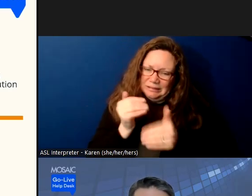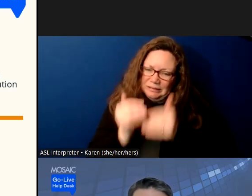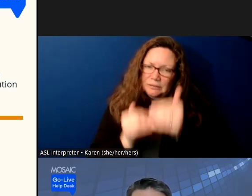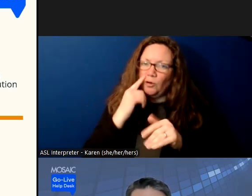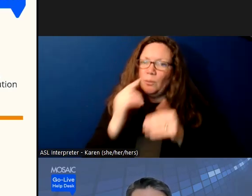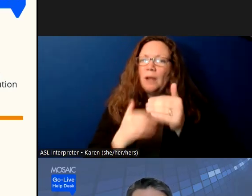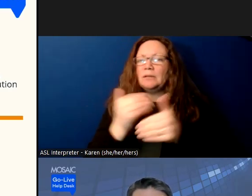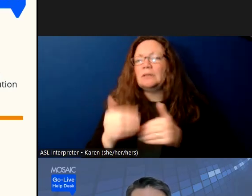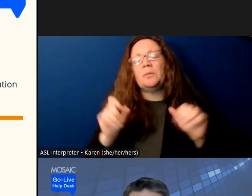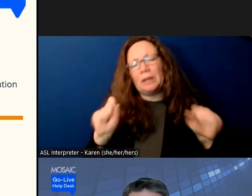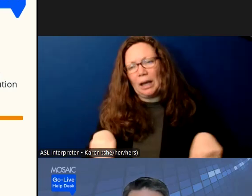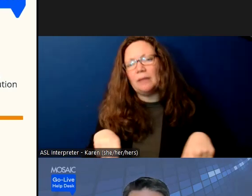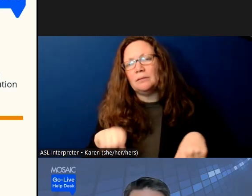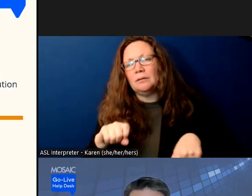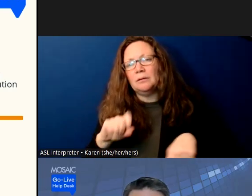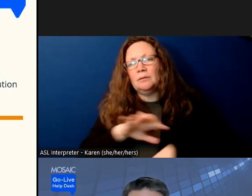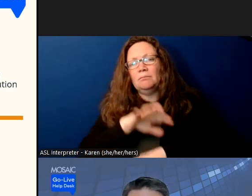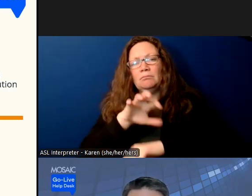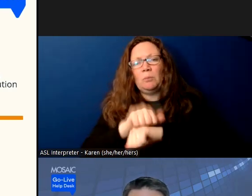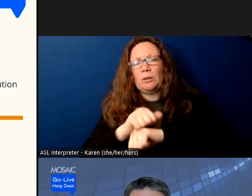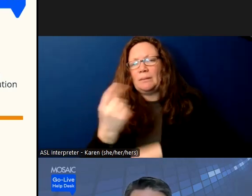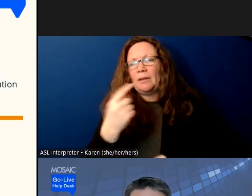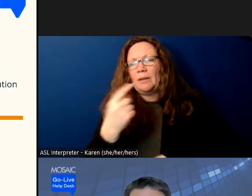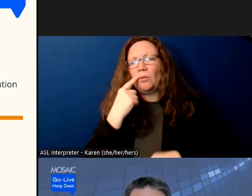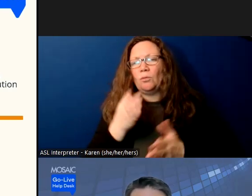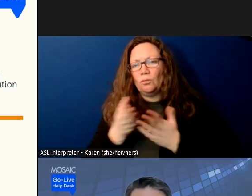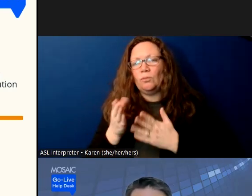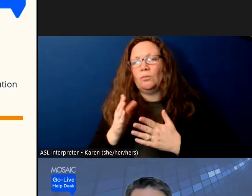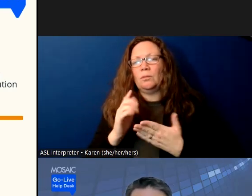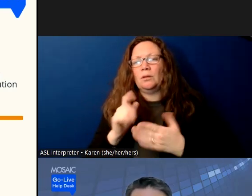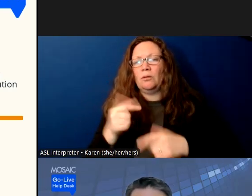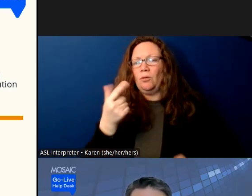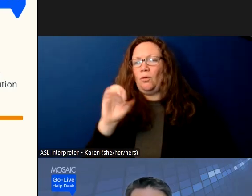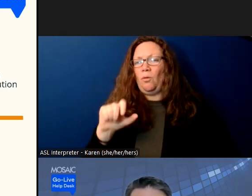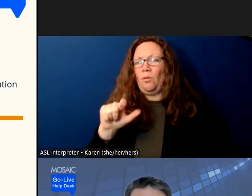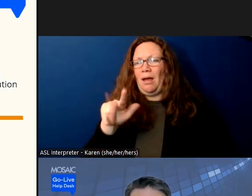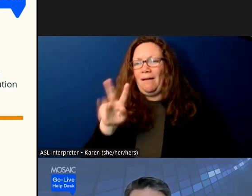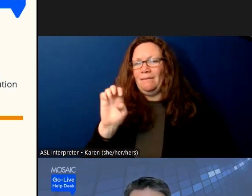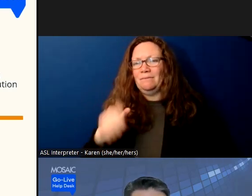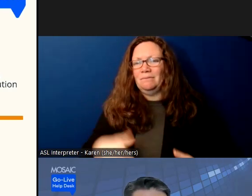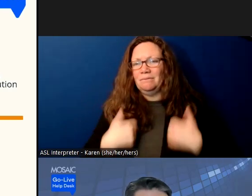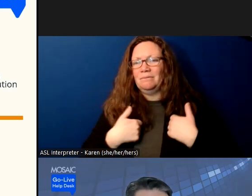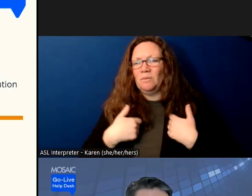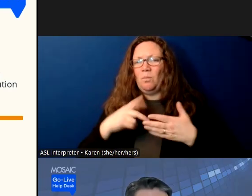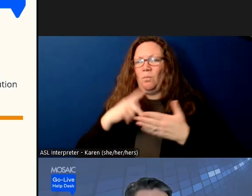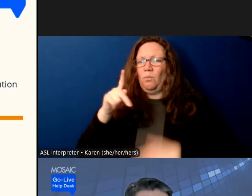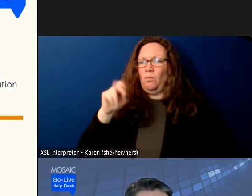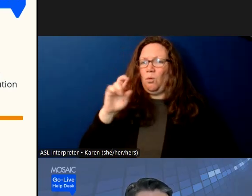But there is also the option to email or call if you are more comfortable doing that.